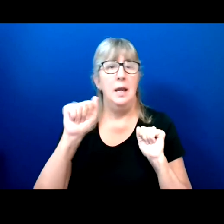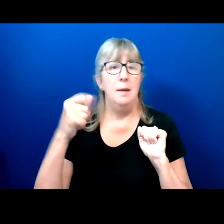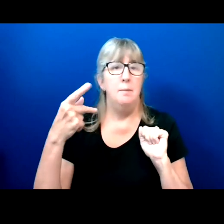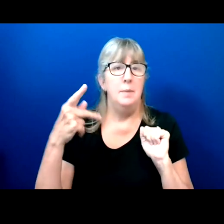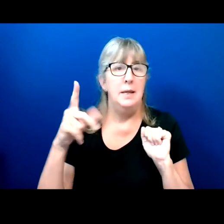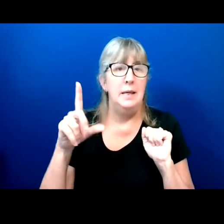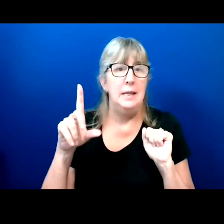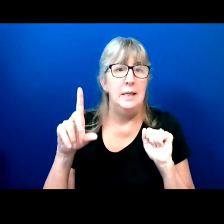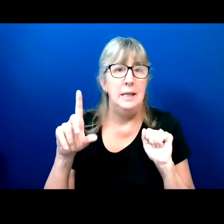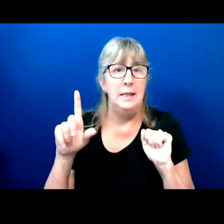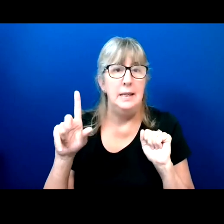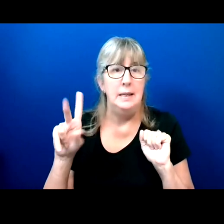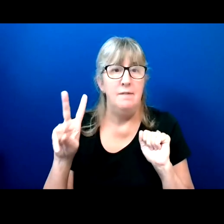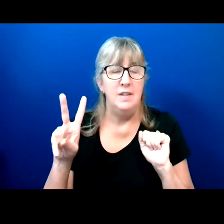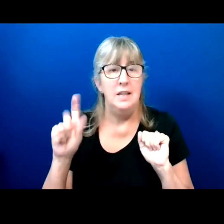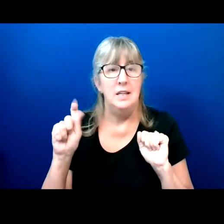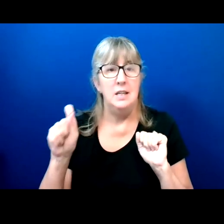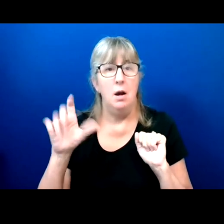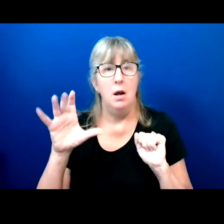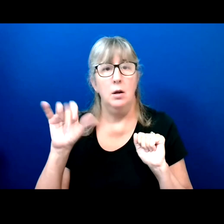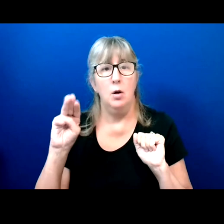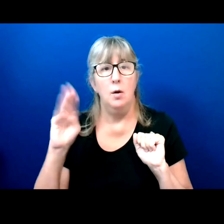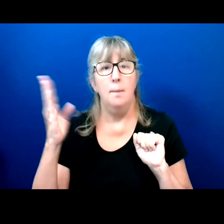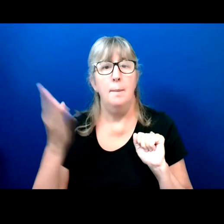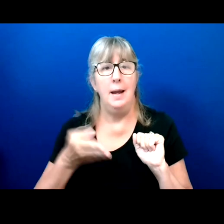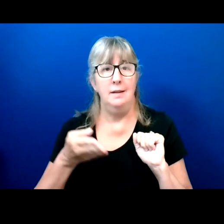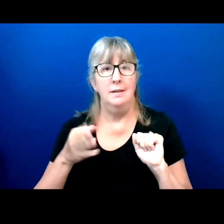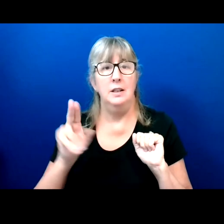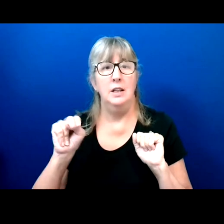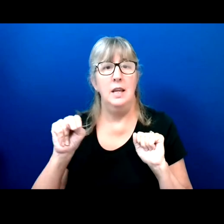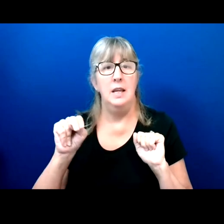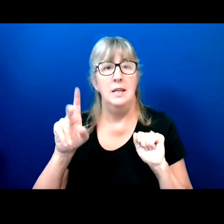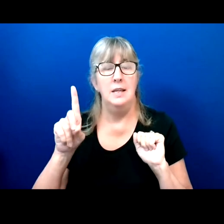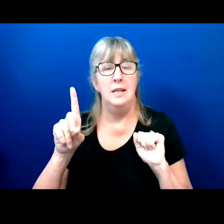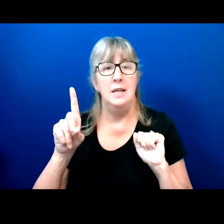www.AAPD.com/NDVRW.